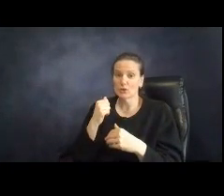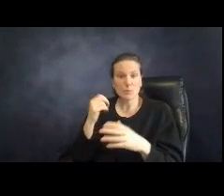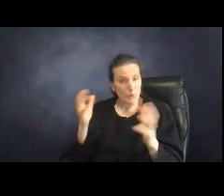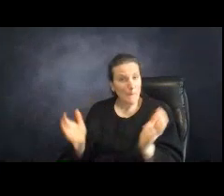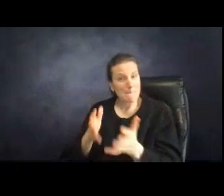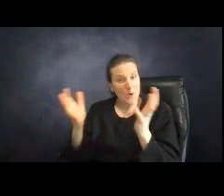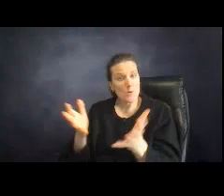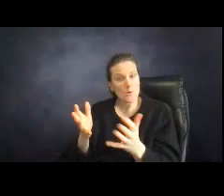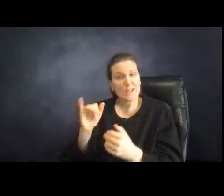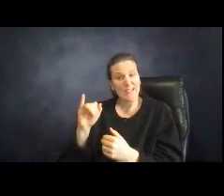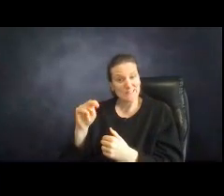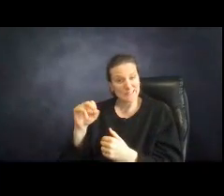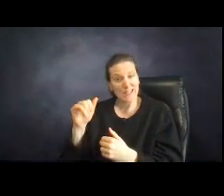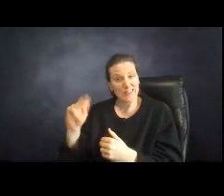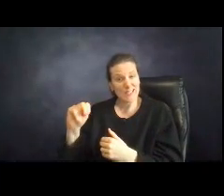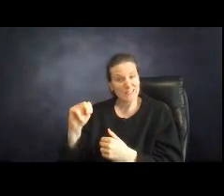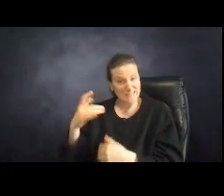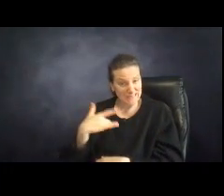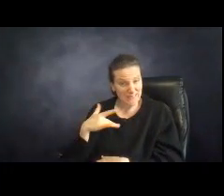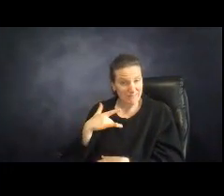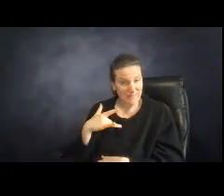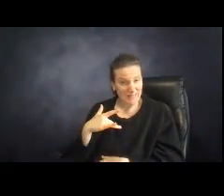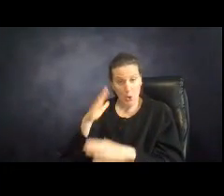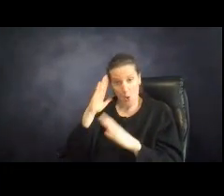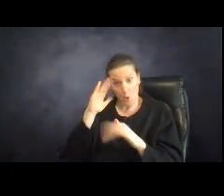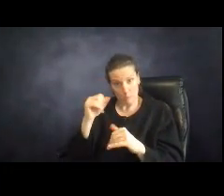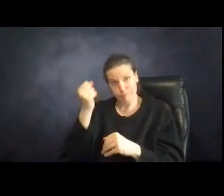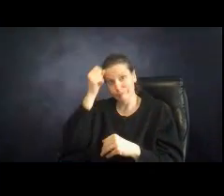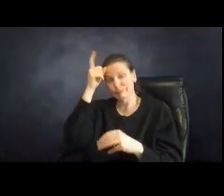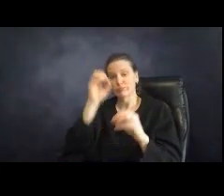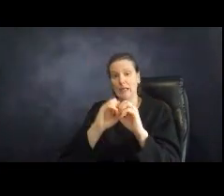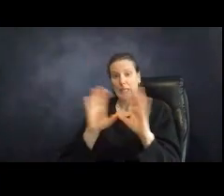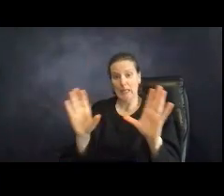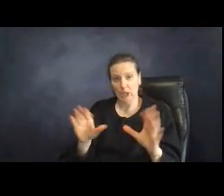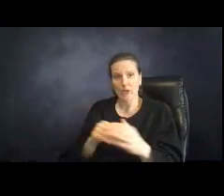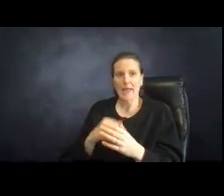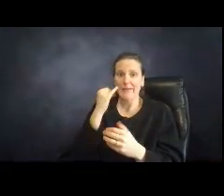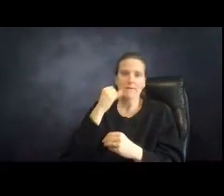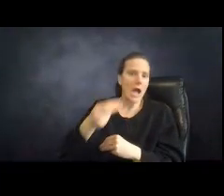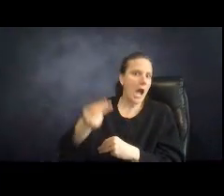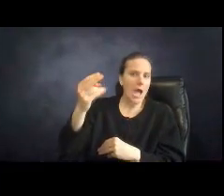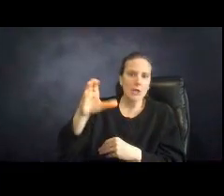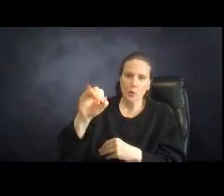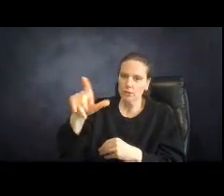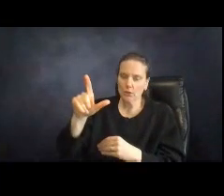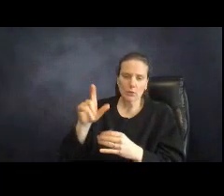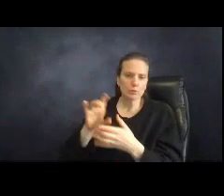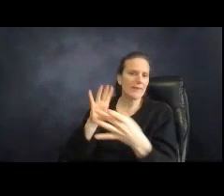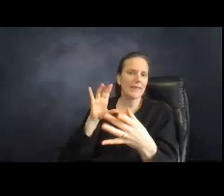I hope that that makes sense to everyone. And so when you have high cortisol, you are going to be releasing excess cortisol from the liver